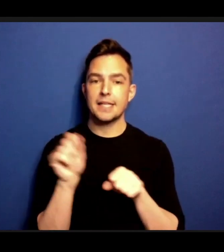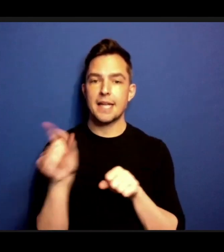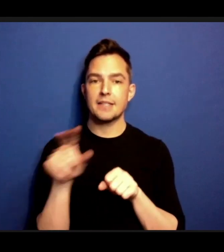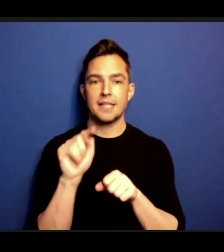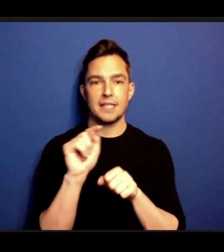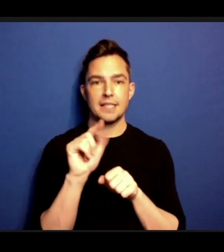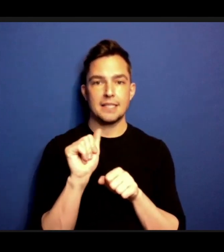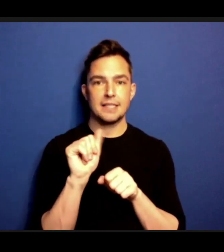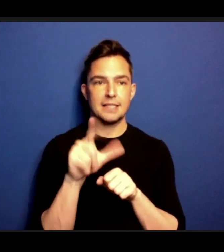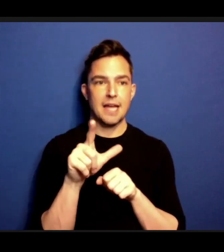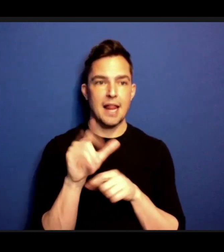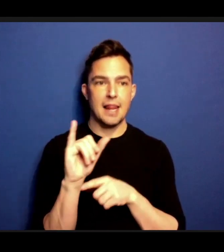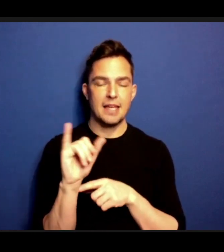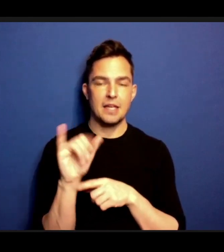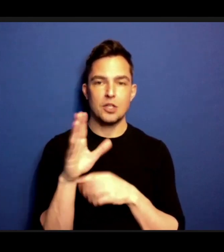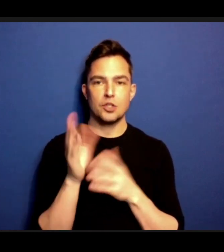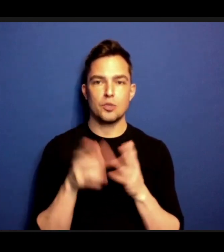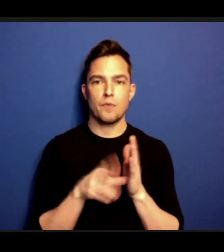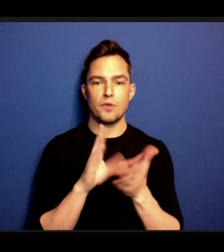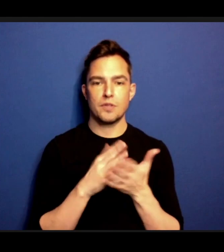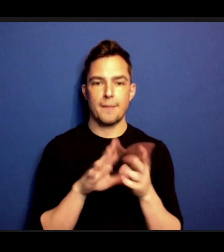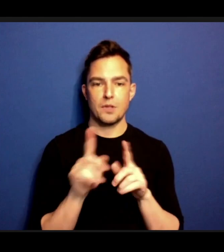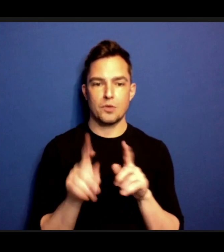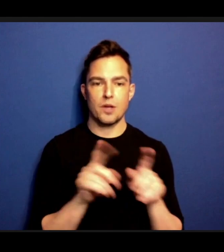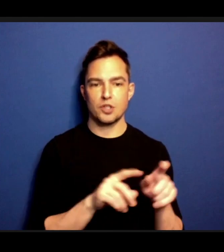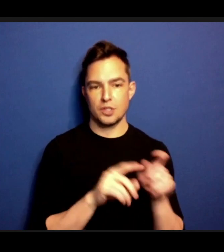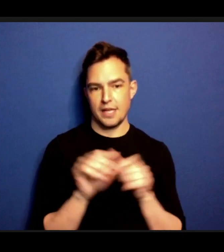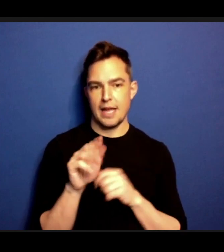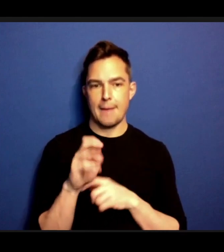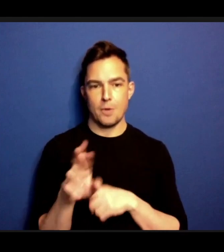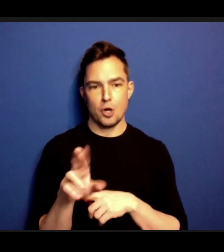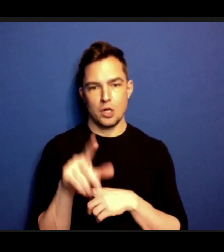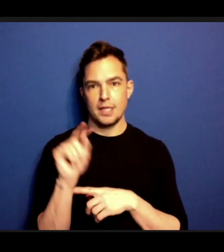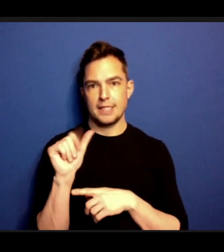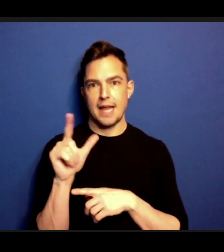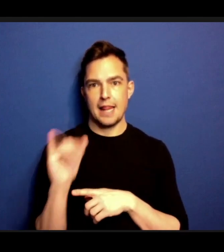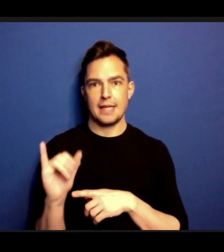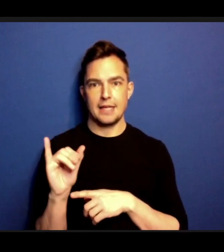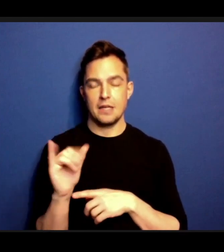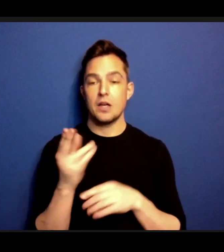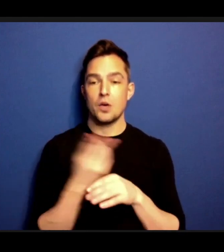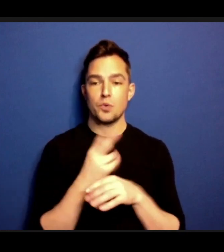go through some of the questions. So Amber or Tally and we can use a pause right now